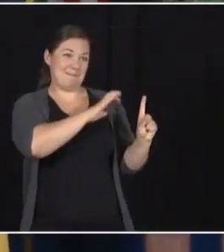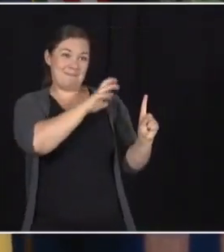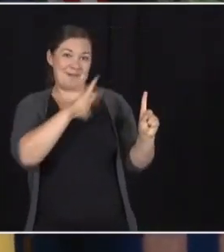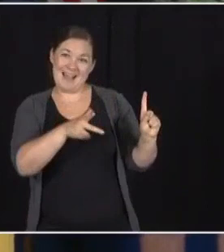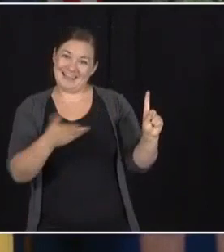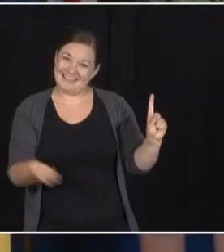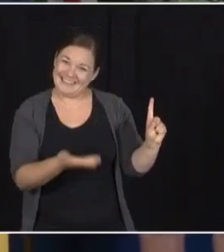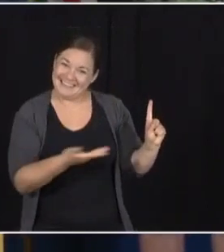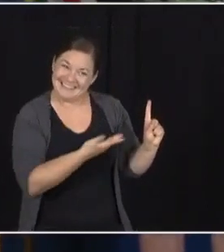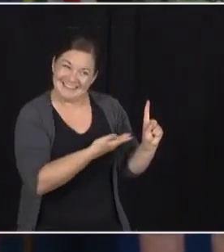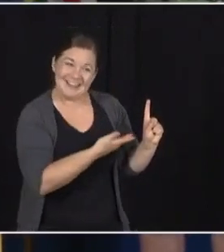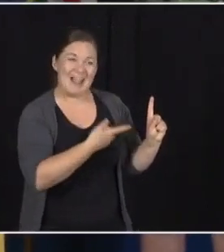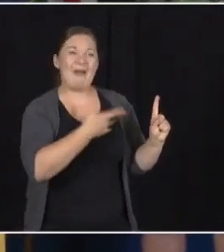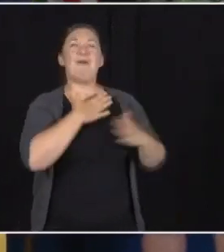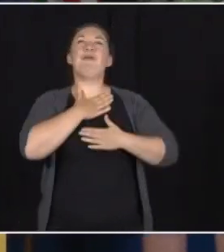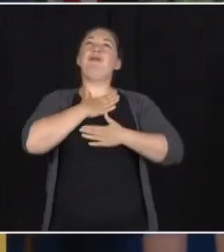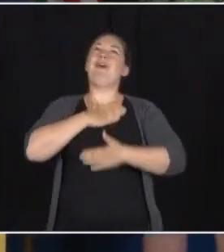You look so refreshed, it's great Christine.